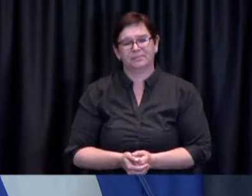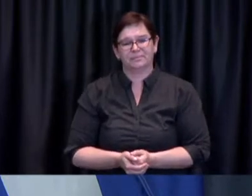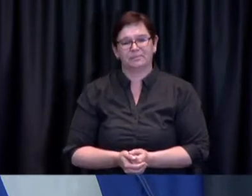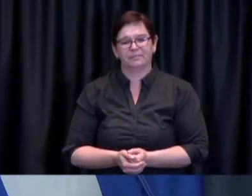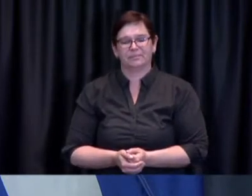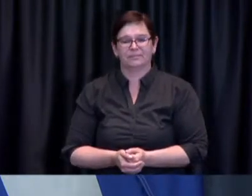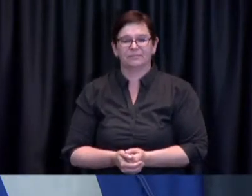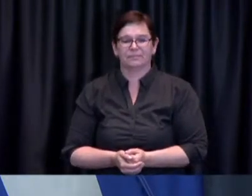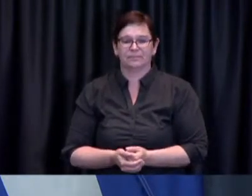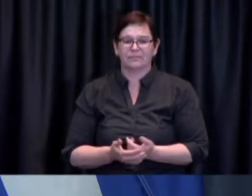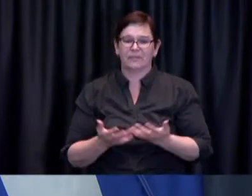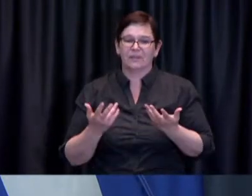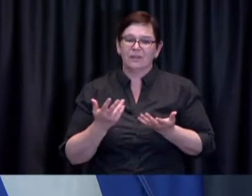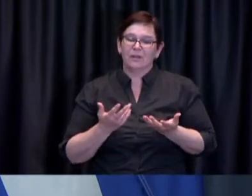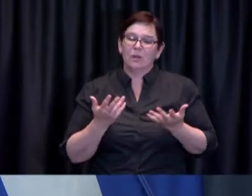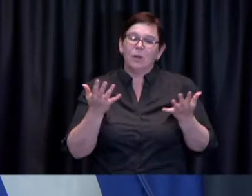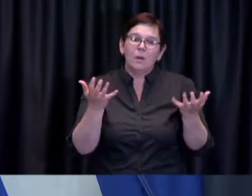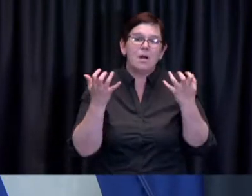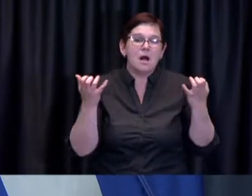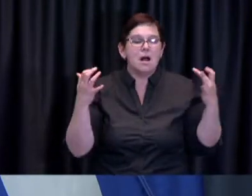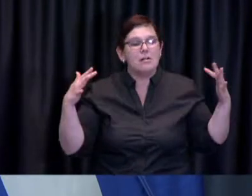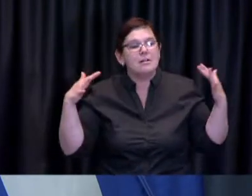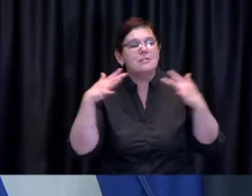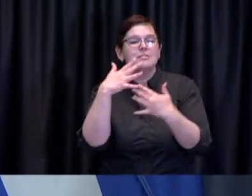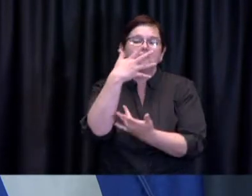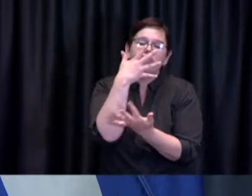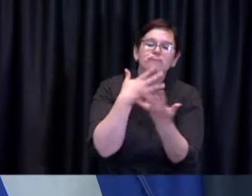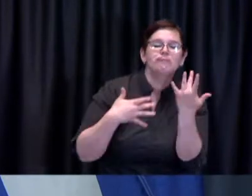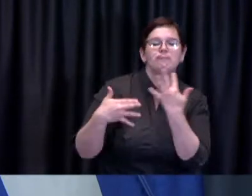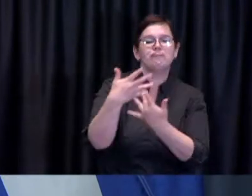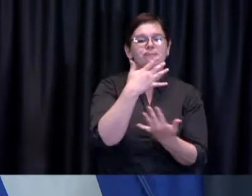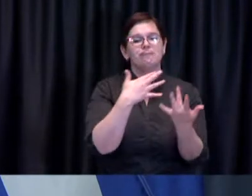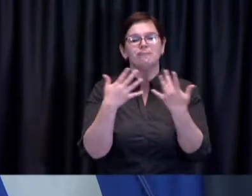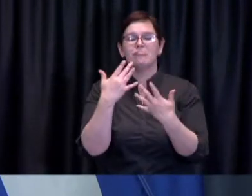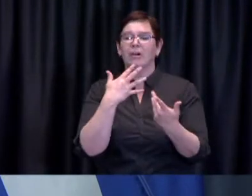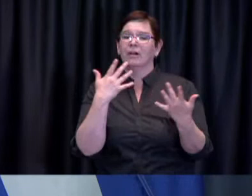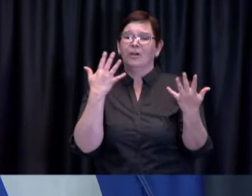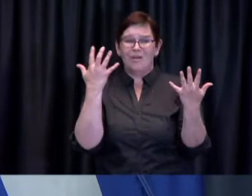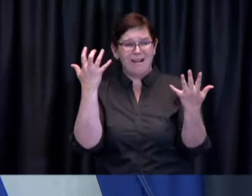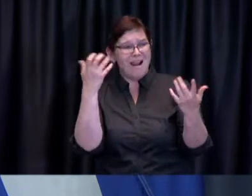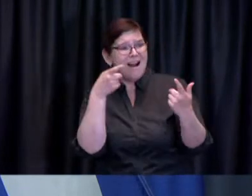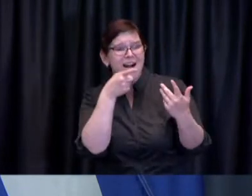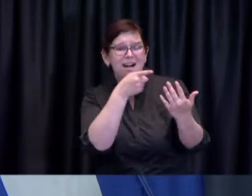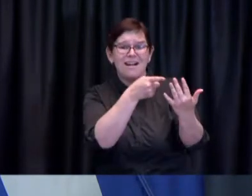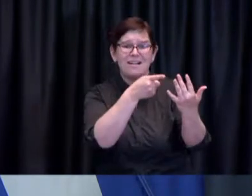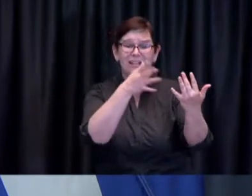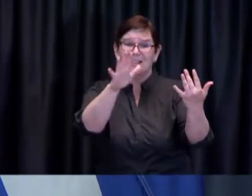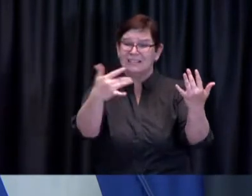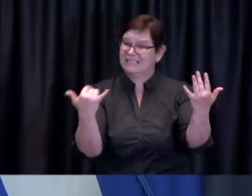to gather together that for now it is best that we maintain our distance wear our masks